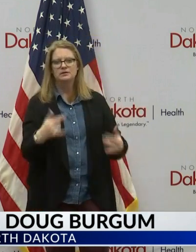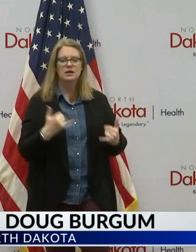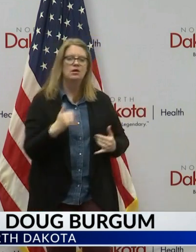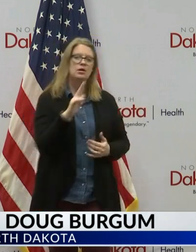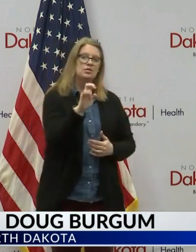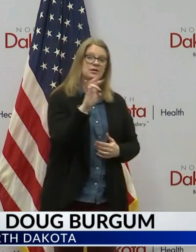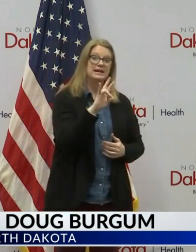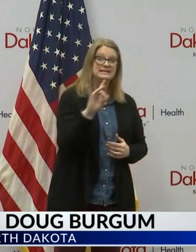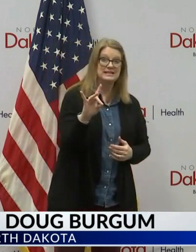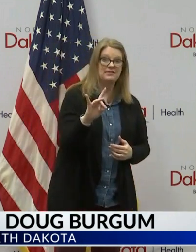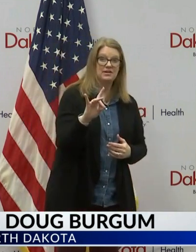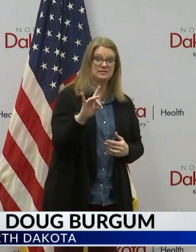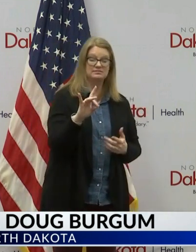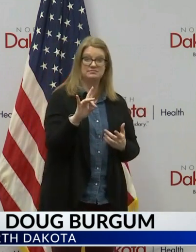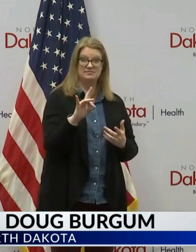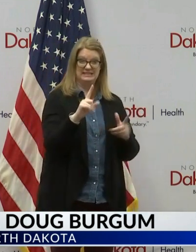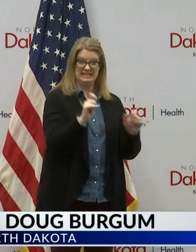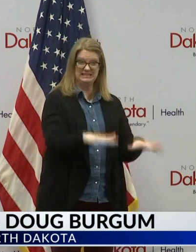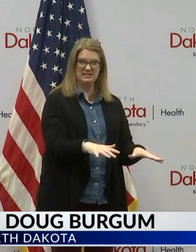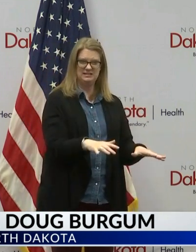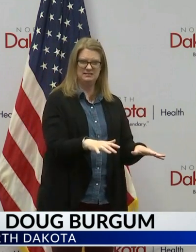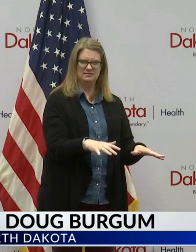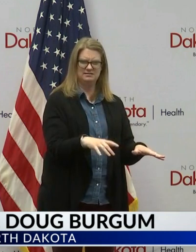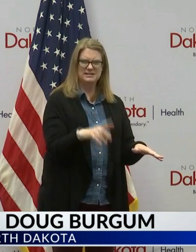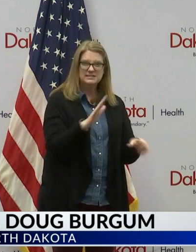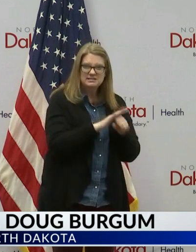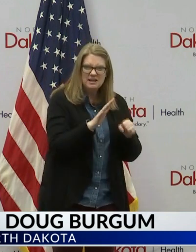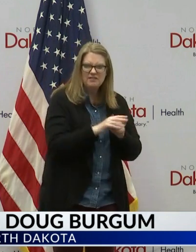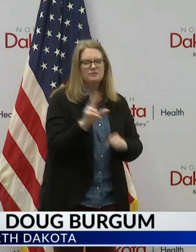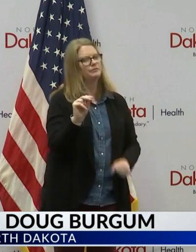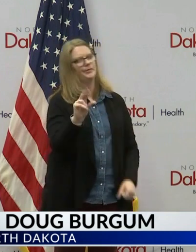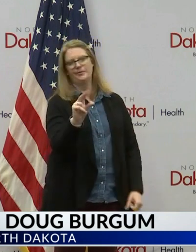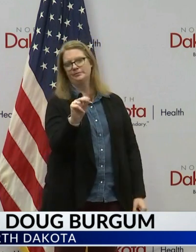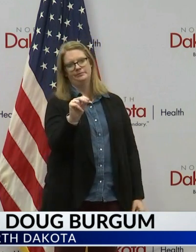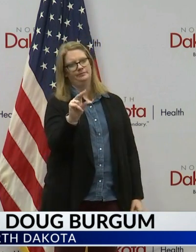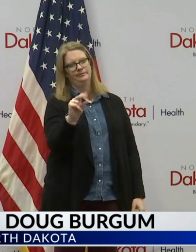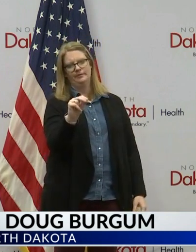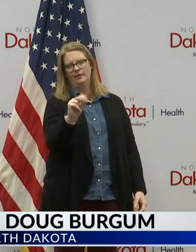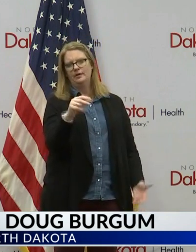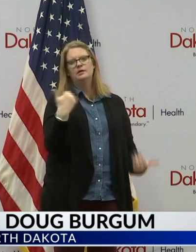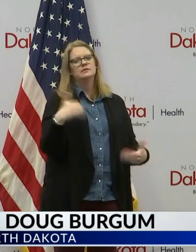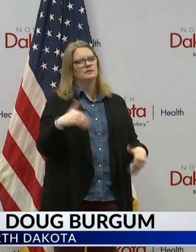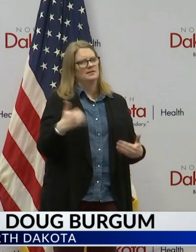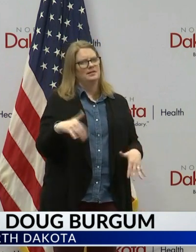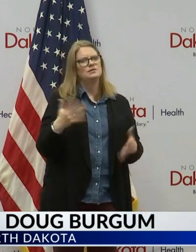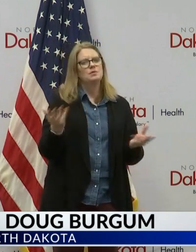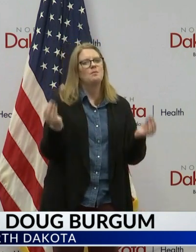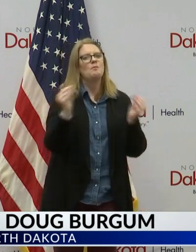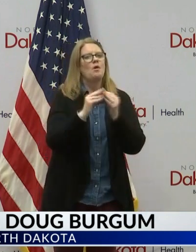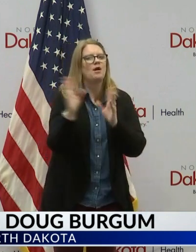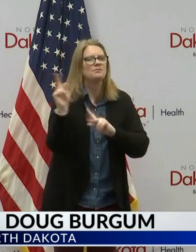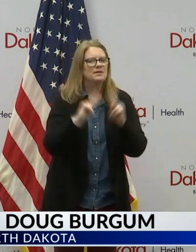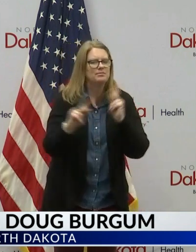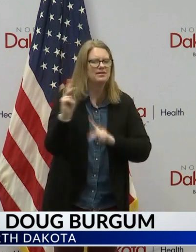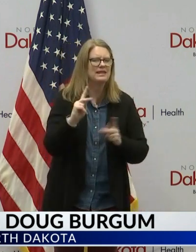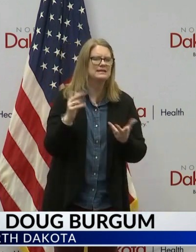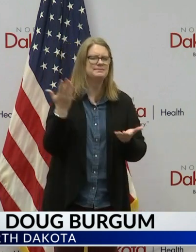WE NEED TO KEEP THE TESTING NUMBERS UP TO CAPTURE THE FULL PICTURE, BUT RIGHT NOW IT IS